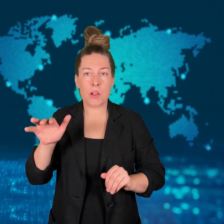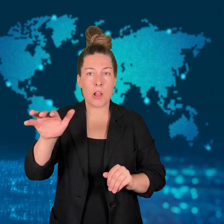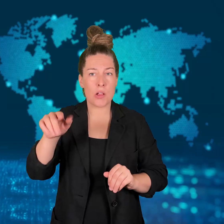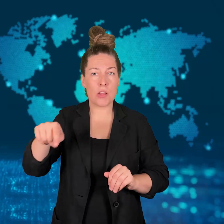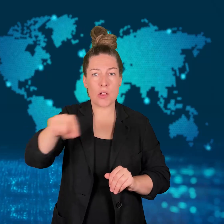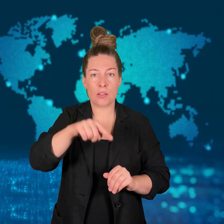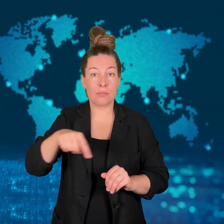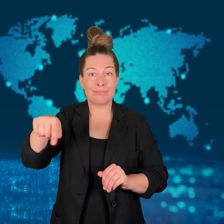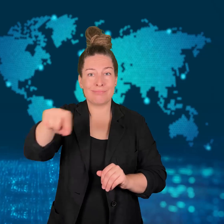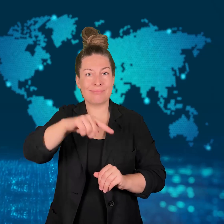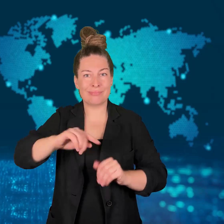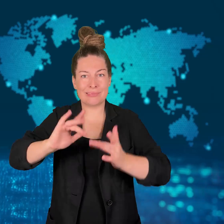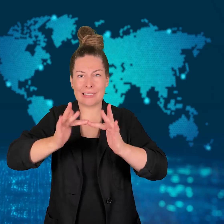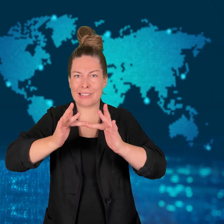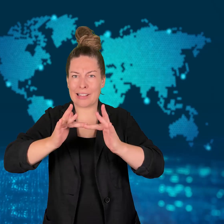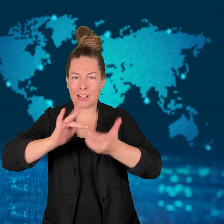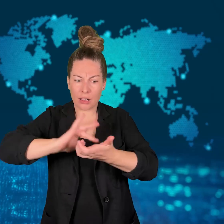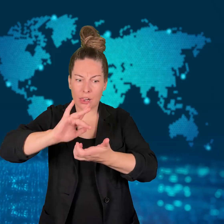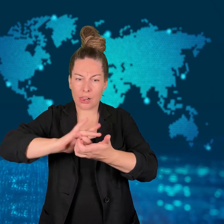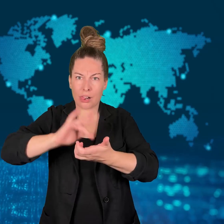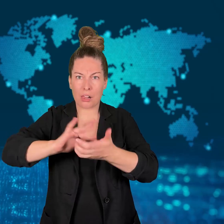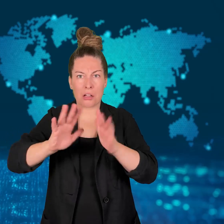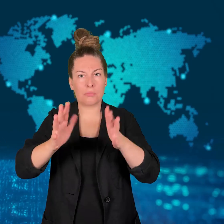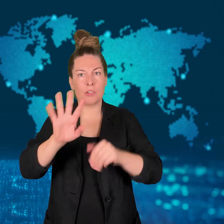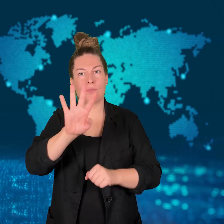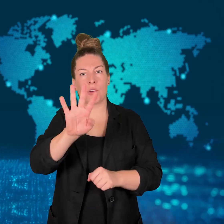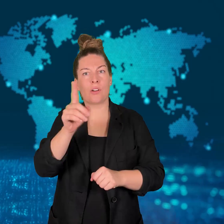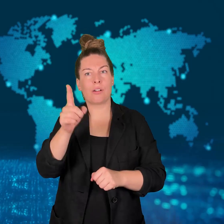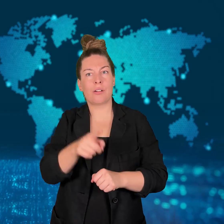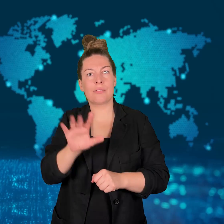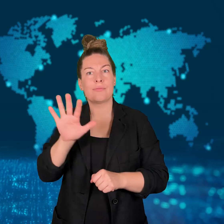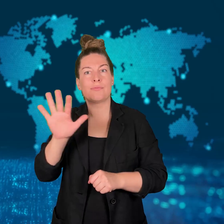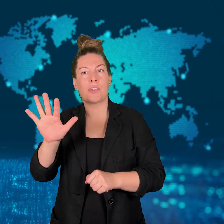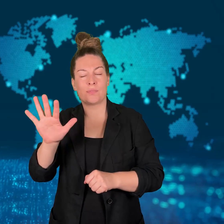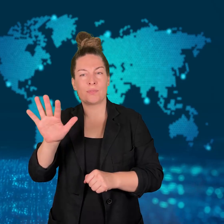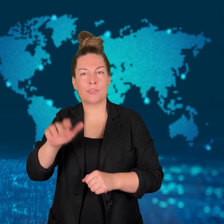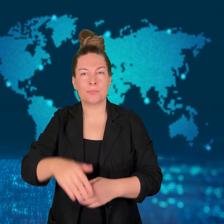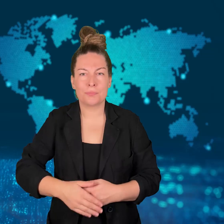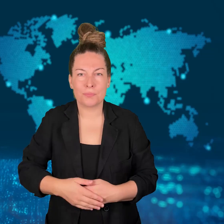Its online population is the largest proportion in the world,